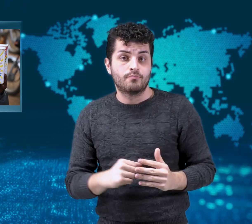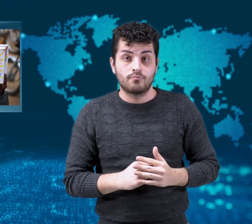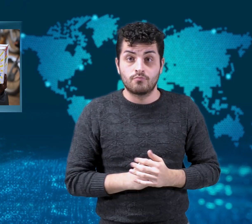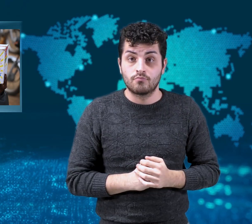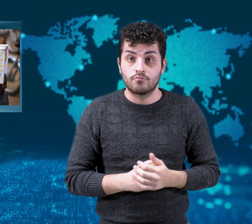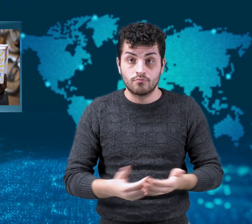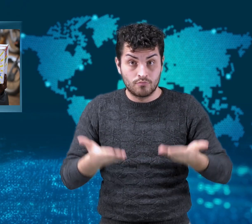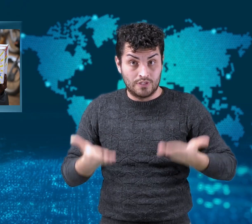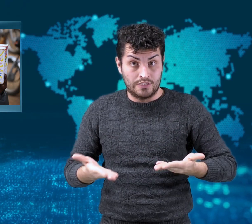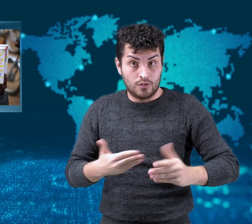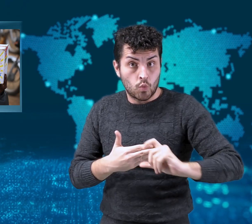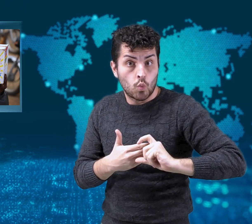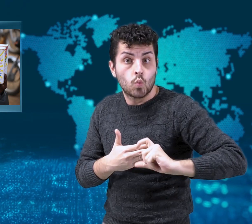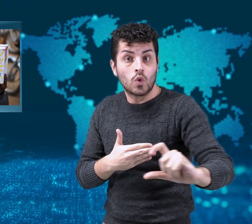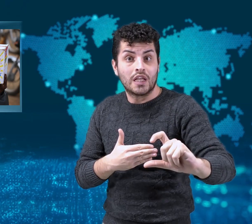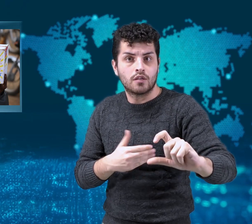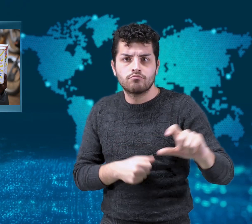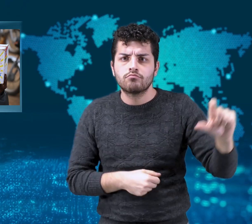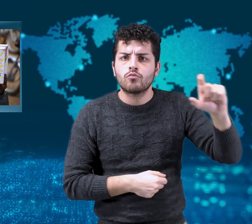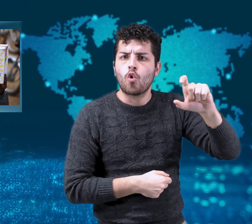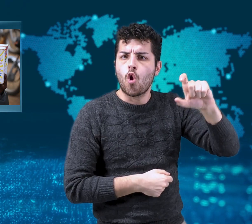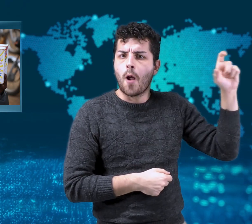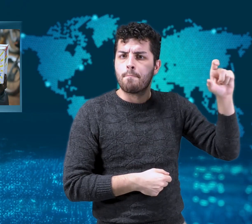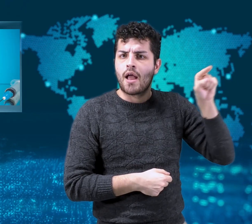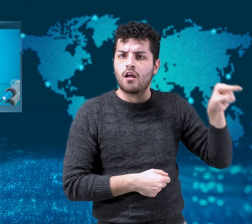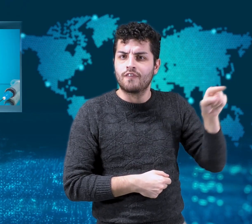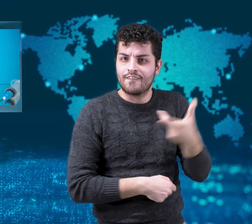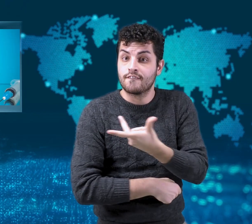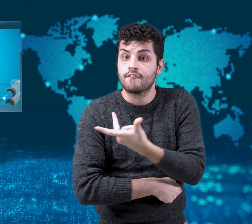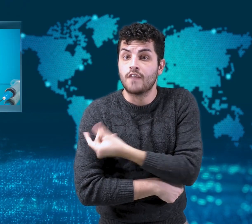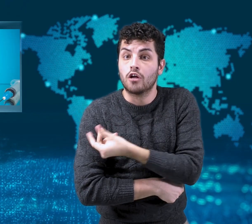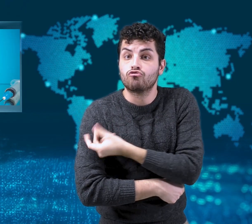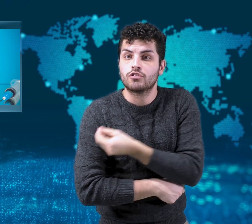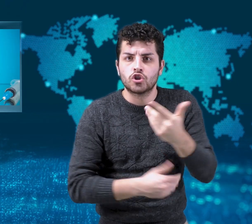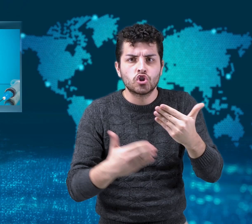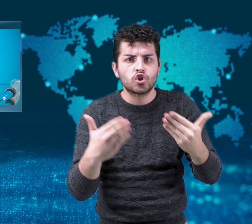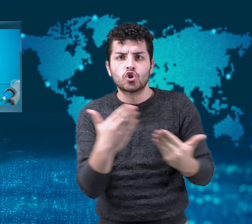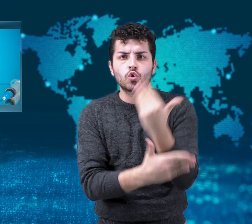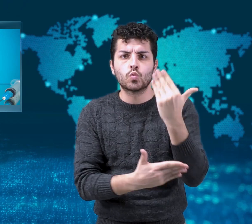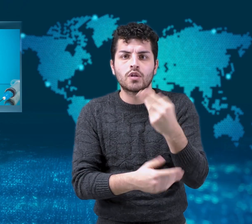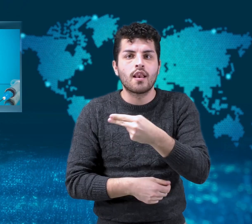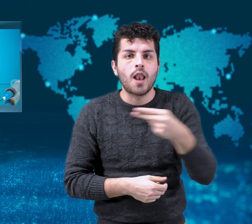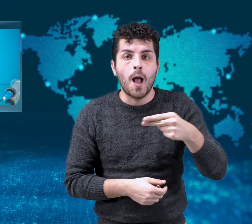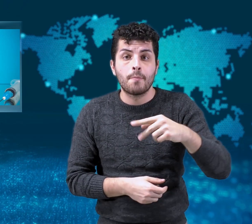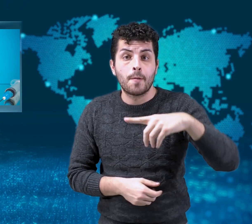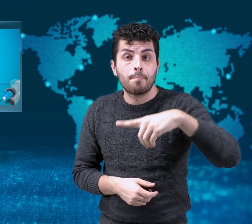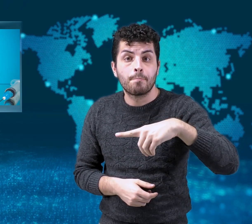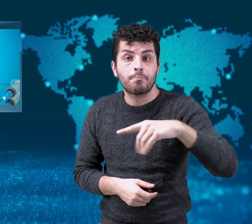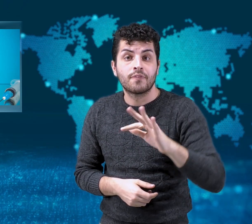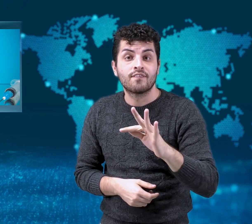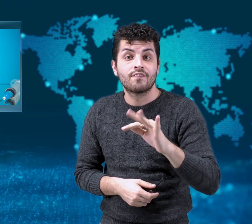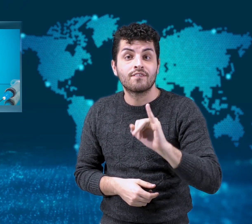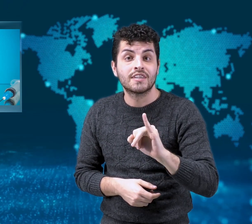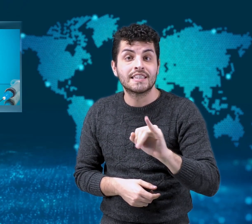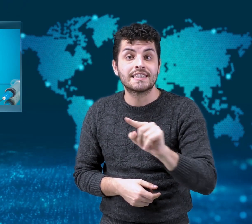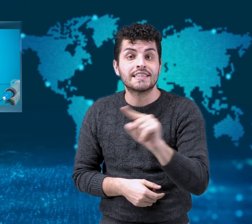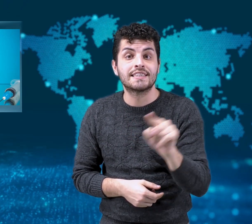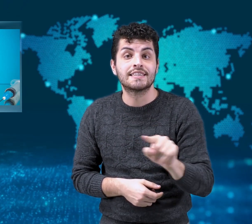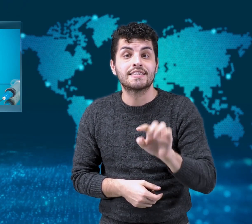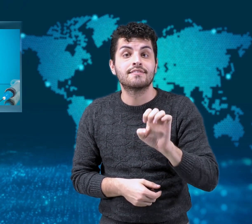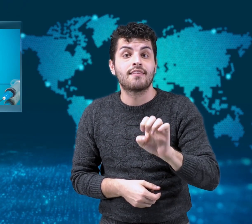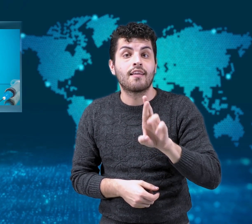This week, a vaccine development company, Pfizer,